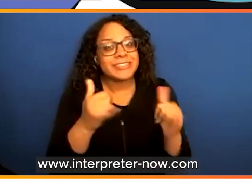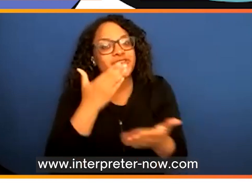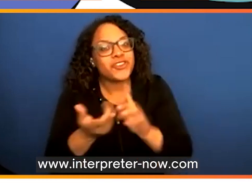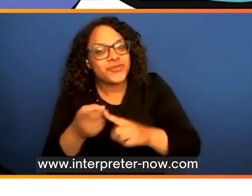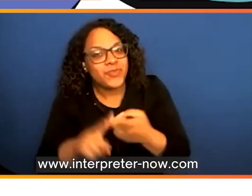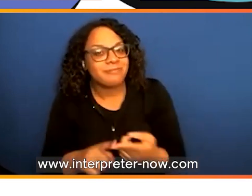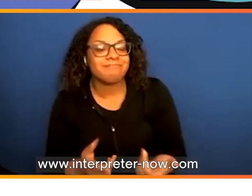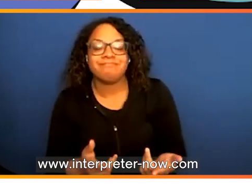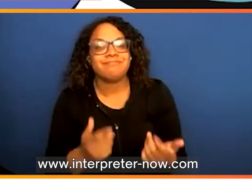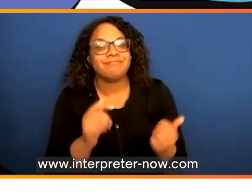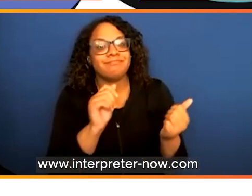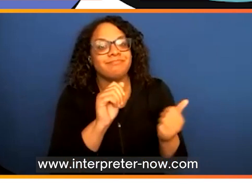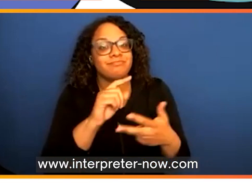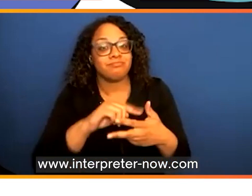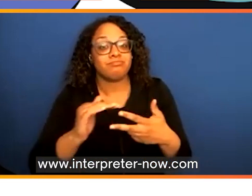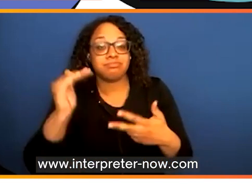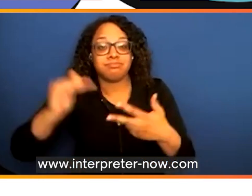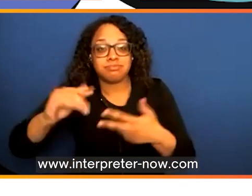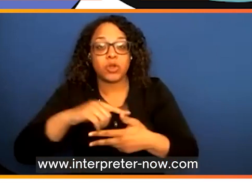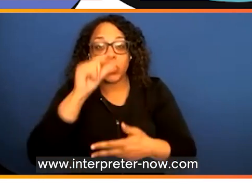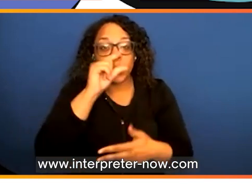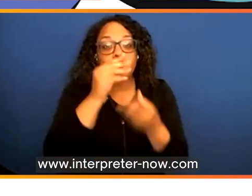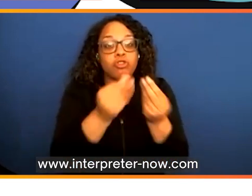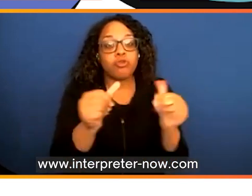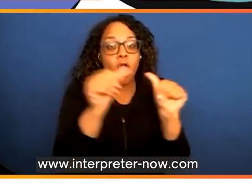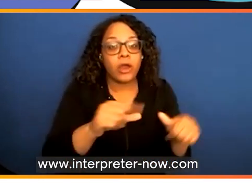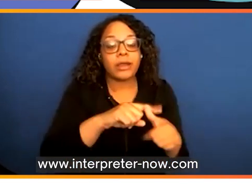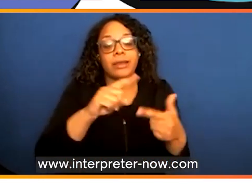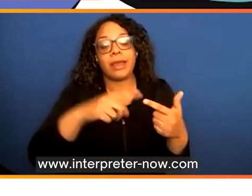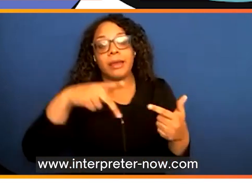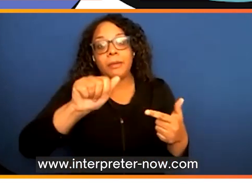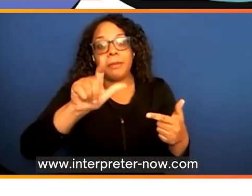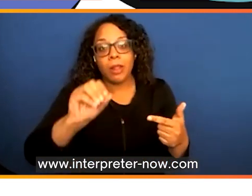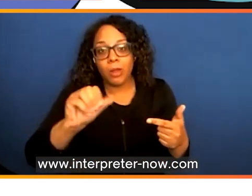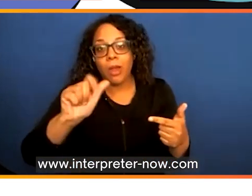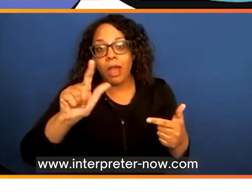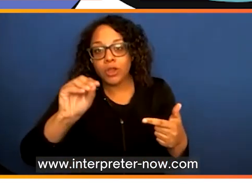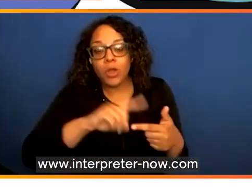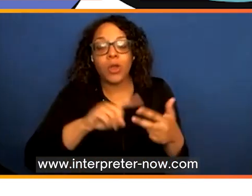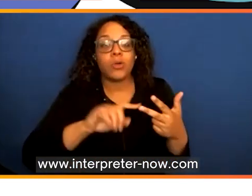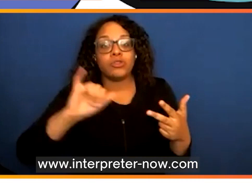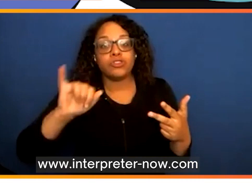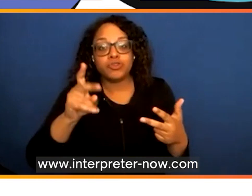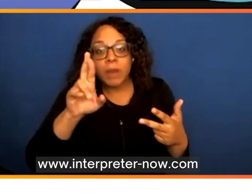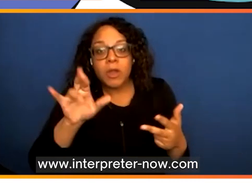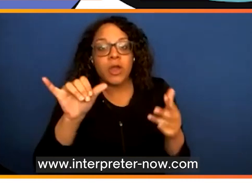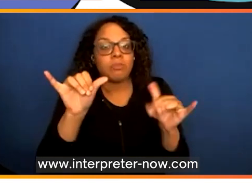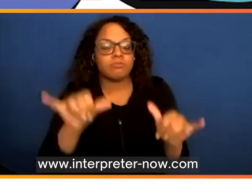have moved on to bigger and better things; one is at Google as a solution architect, one is at Palo Alto, one is still at Juniper doing great things.